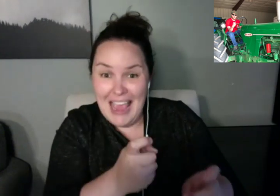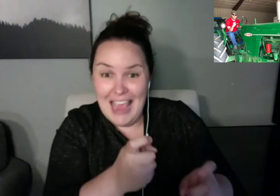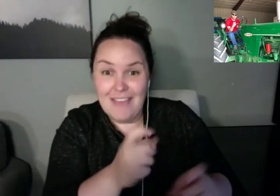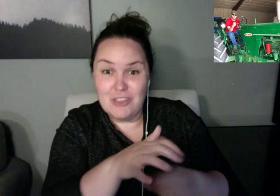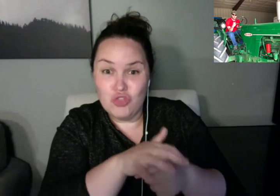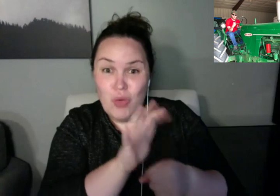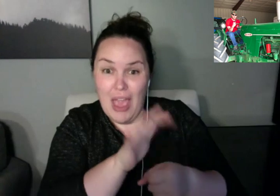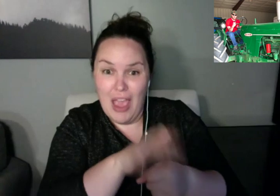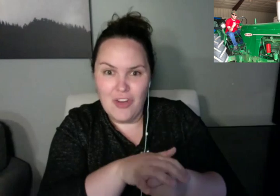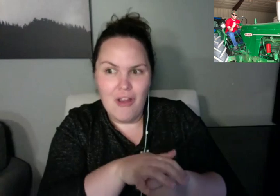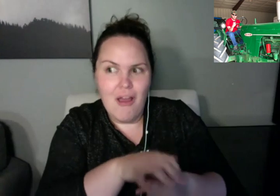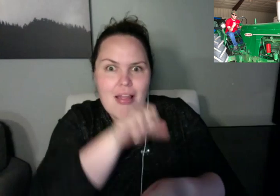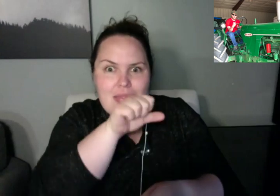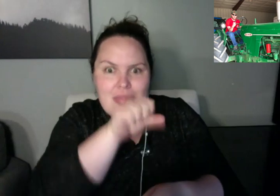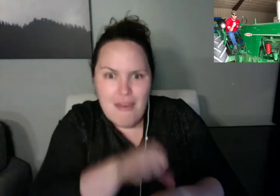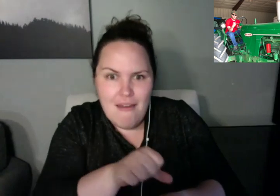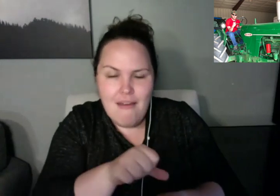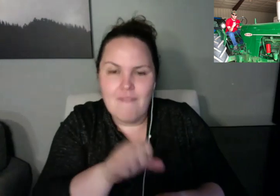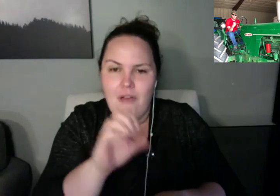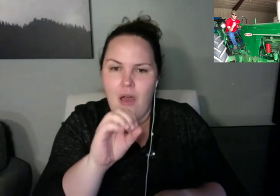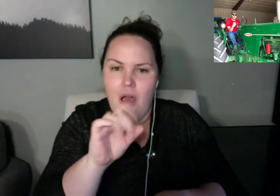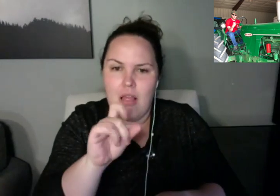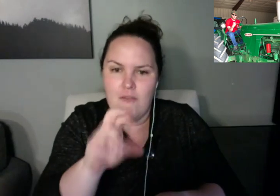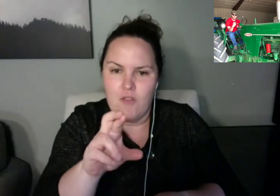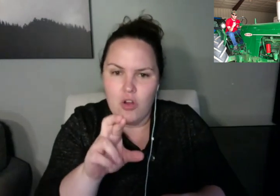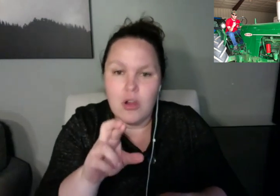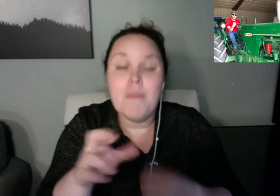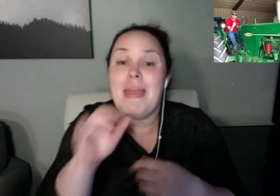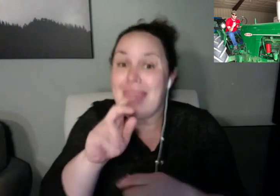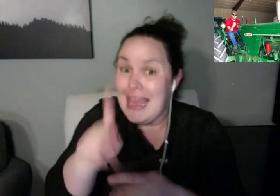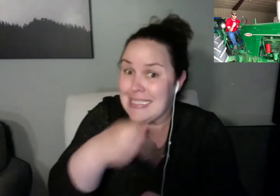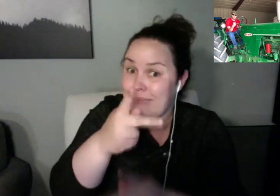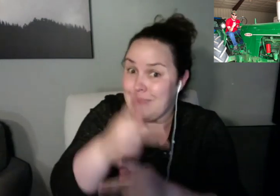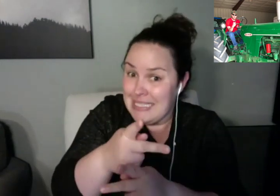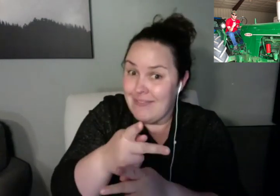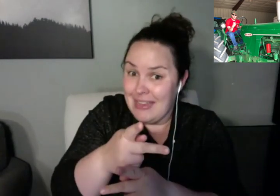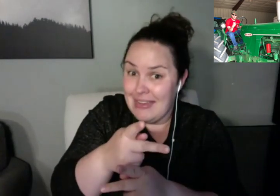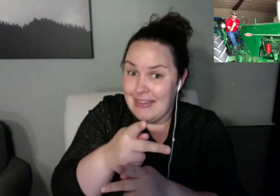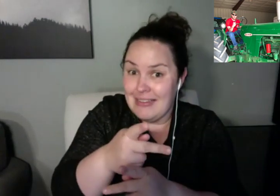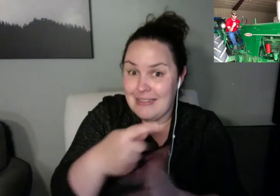But as far as the 770, that came as an emergency,